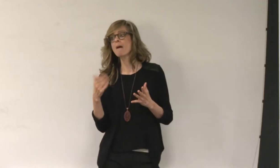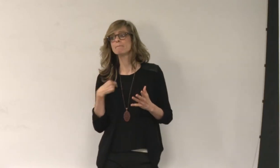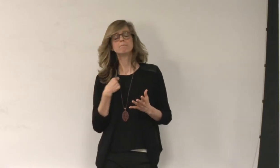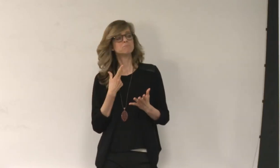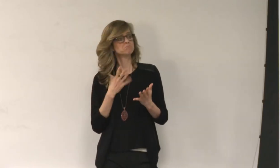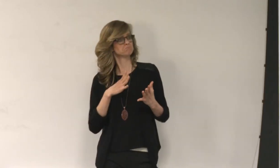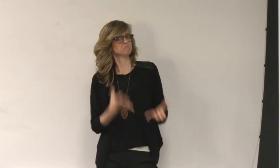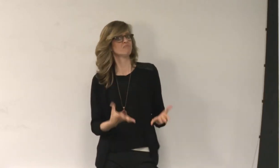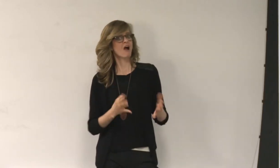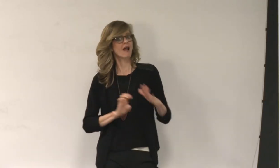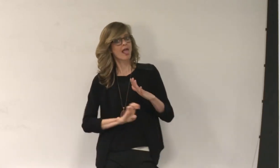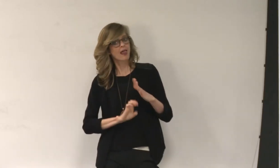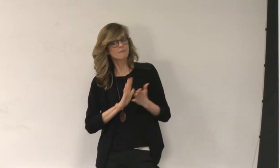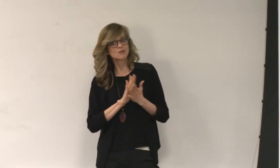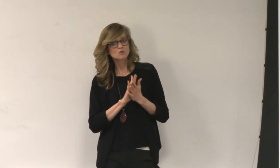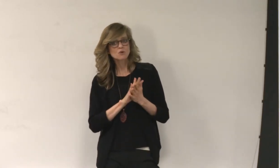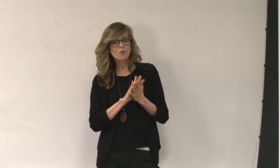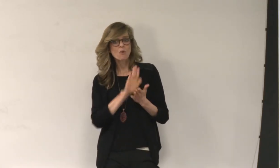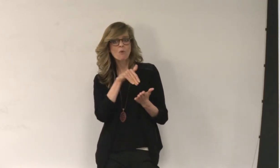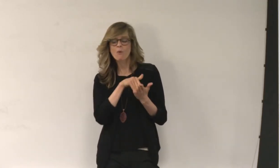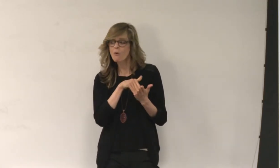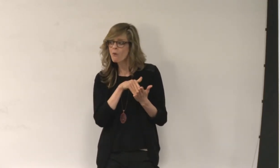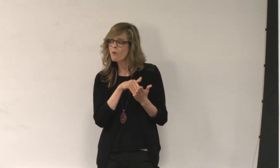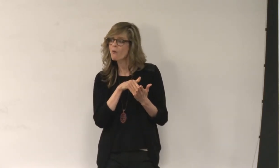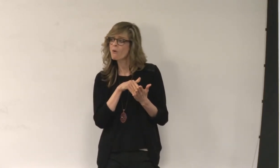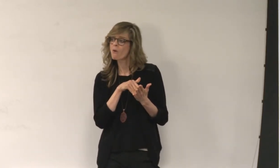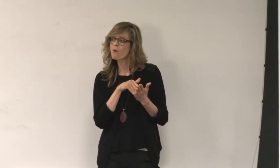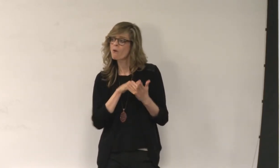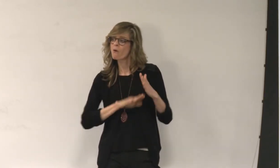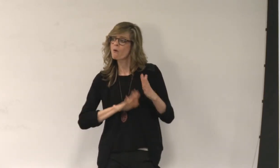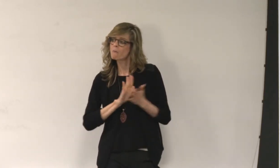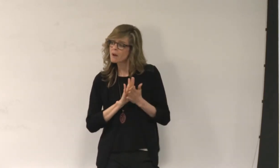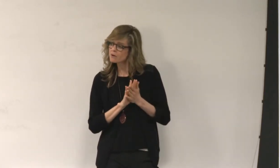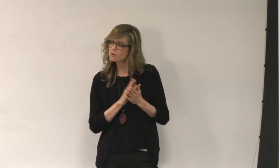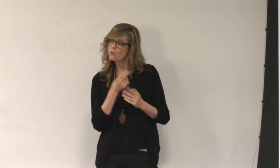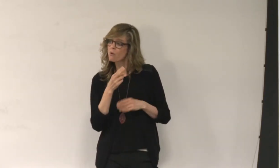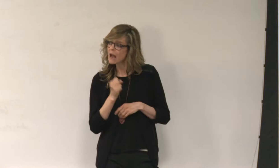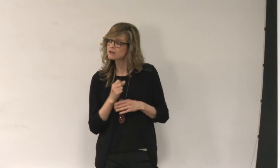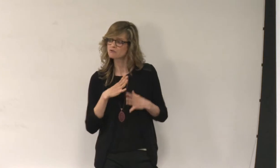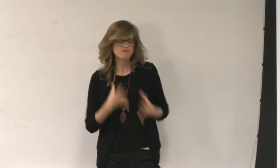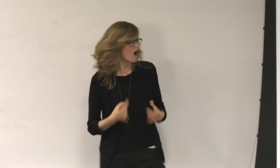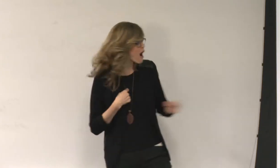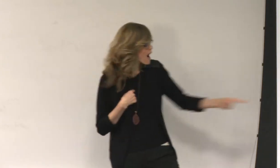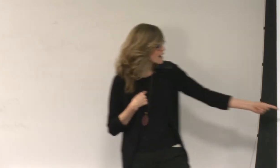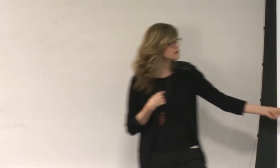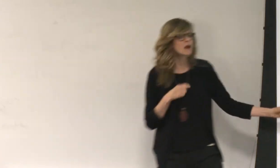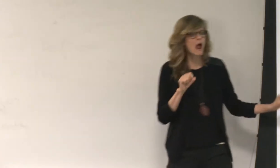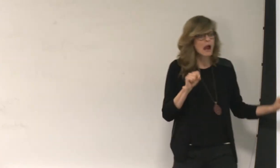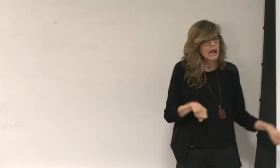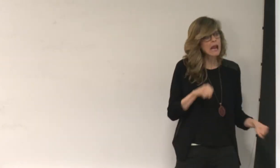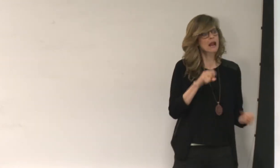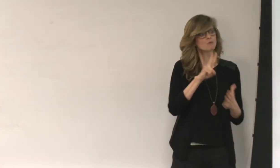GROWING UP IN ELEMENTARY SCHOOL, MIDDLE SCHOOL AND HIGH SCHOOL, I DID WELL.